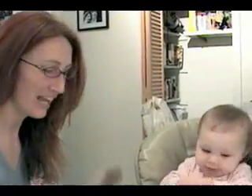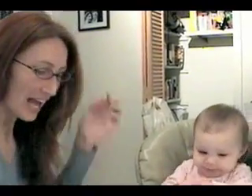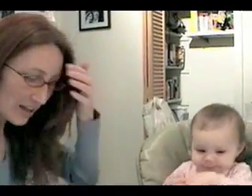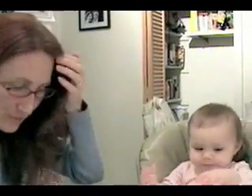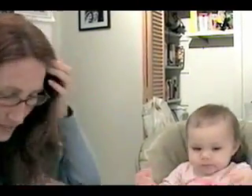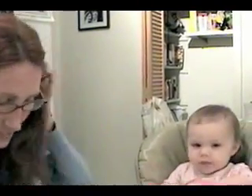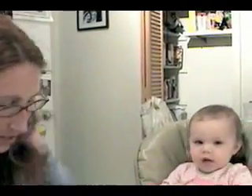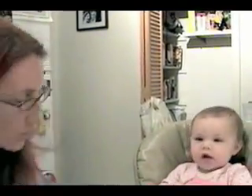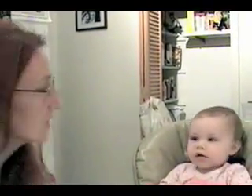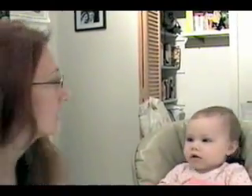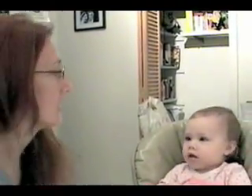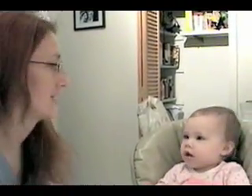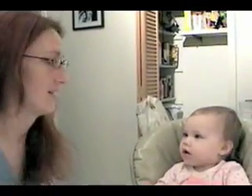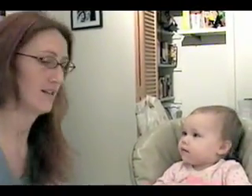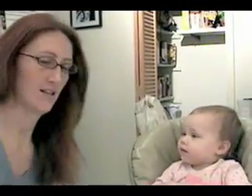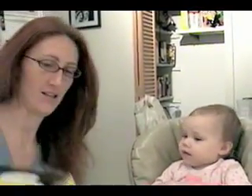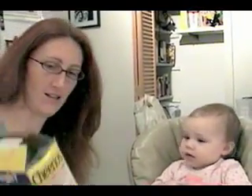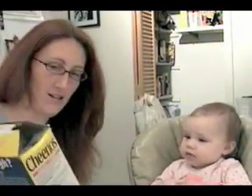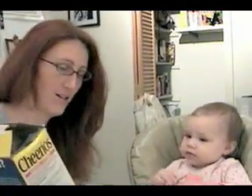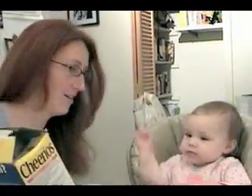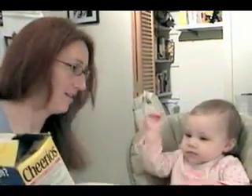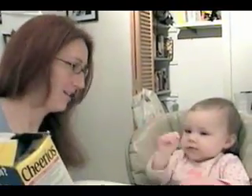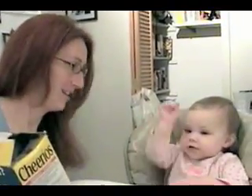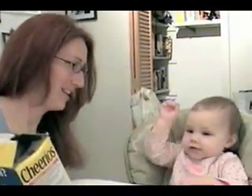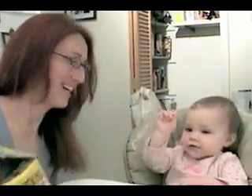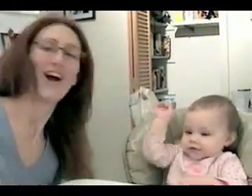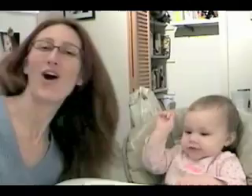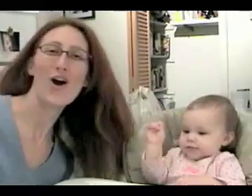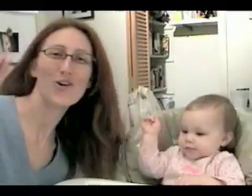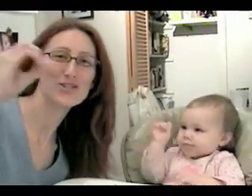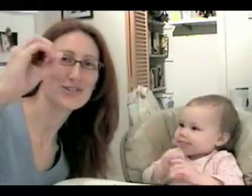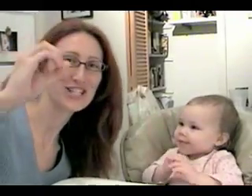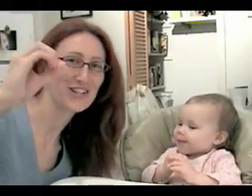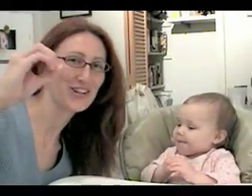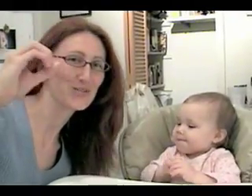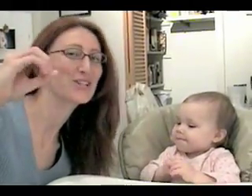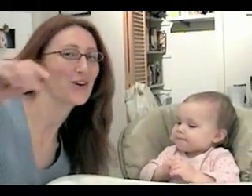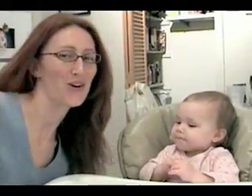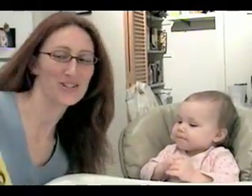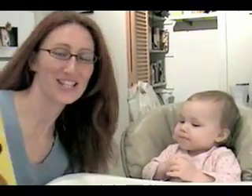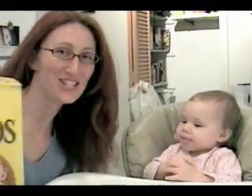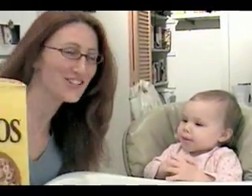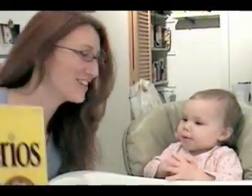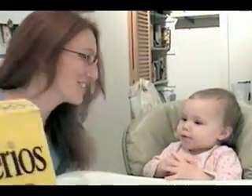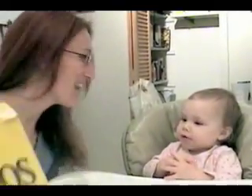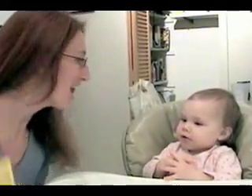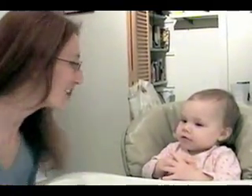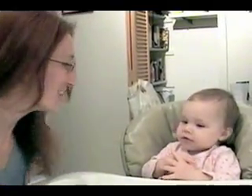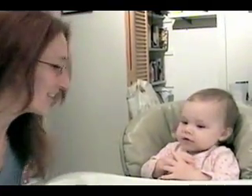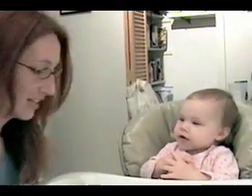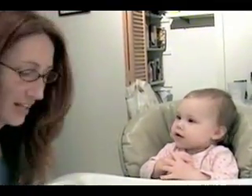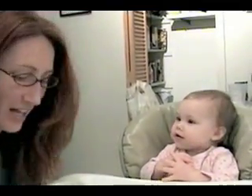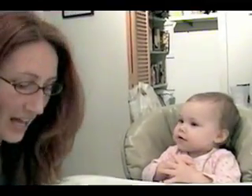And Fireese whats this? 'O' is for Cheerios, we do 'O' for Cheerios GOOD!